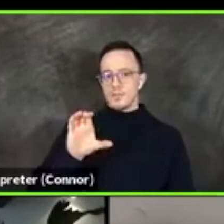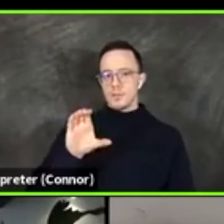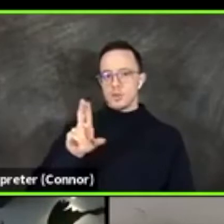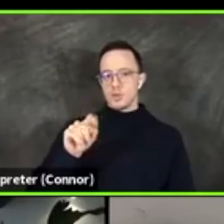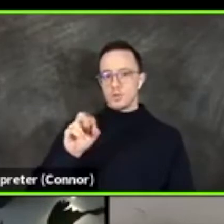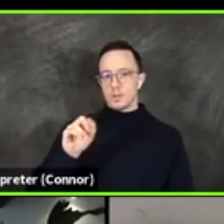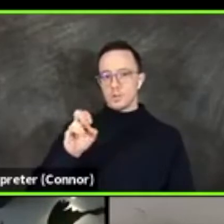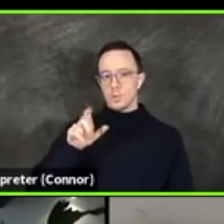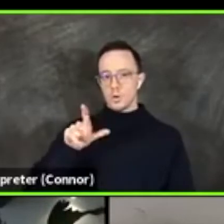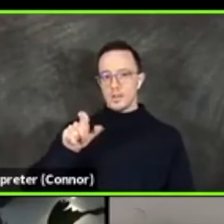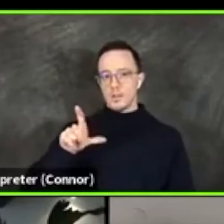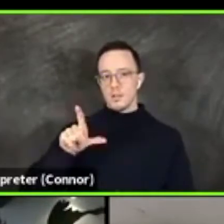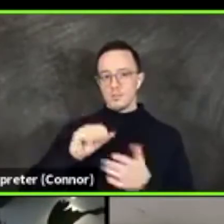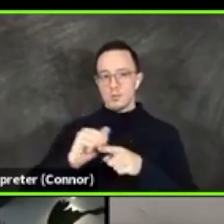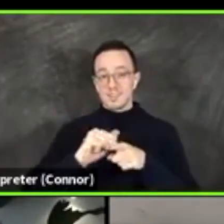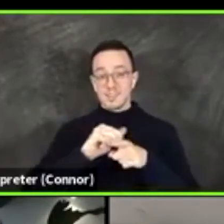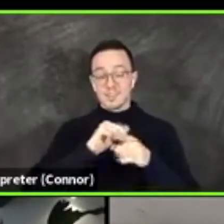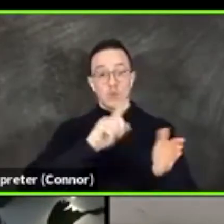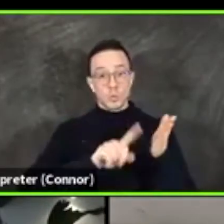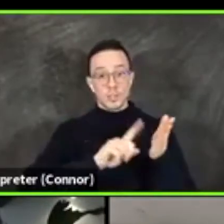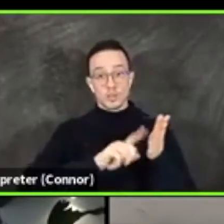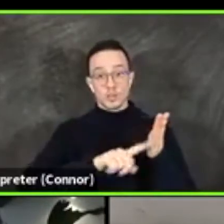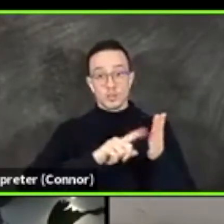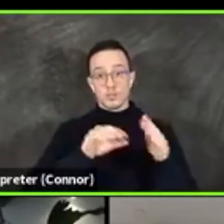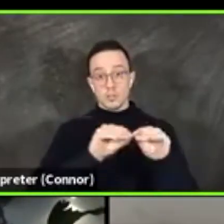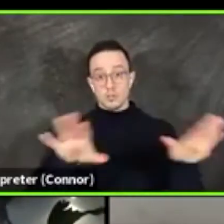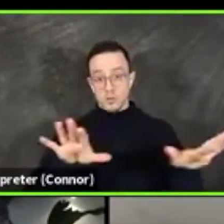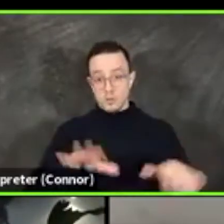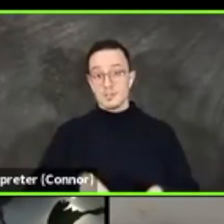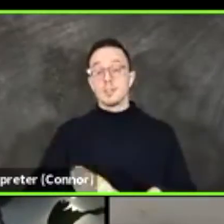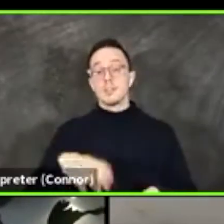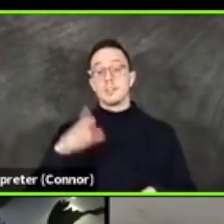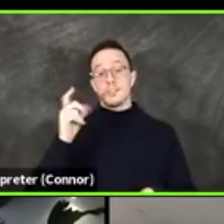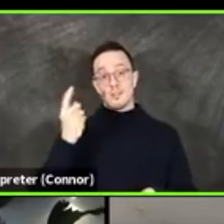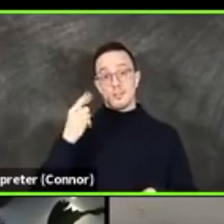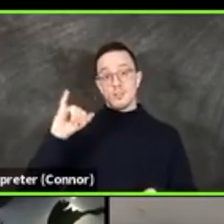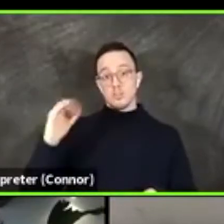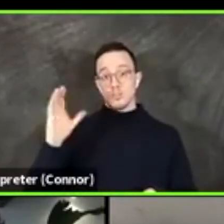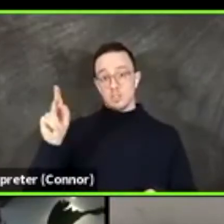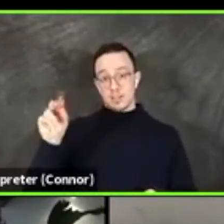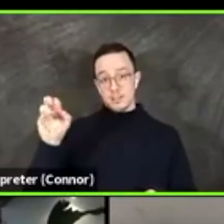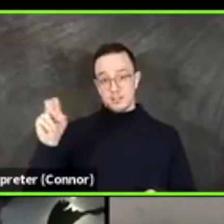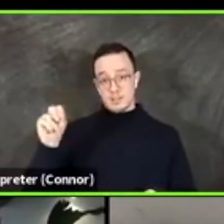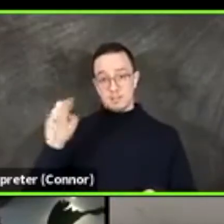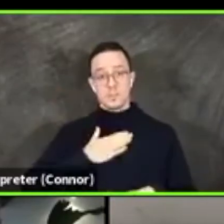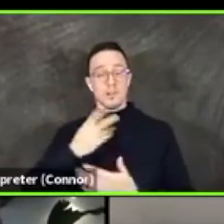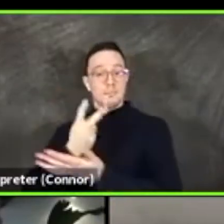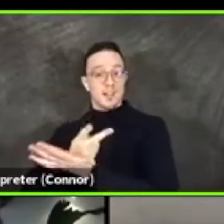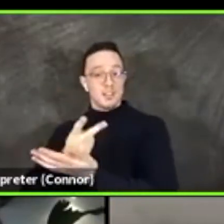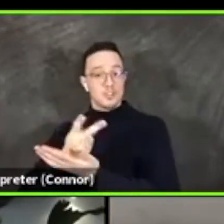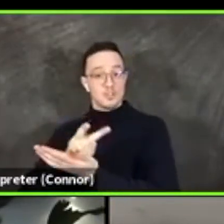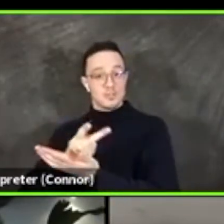WHICH JACKSON, WHO WAS MY MASTERS THESIS ADVISOR THOUGHT ALONGSIDE WITH ME, IN